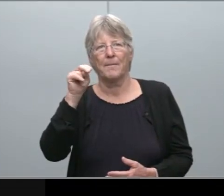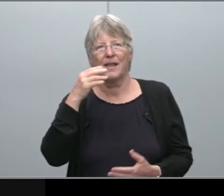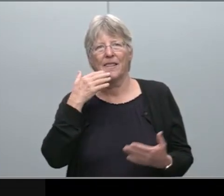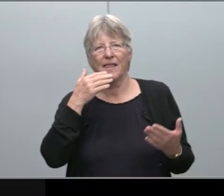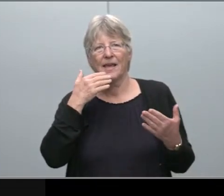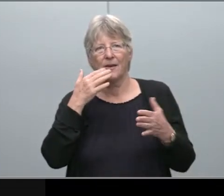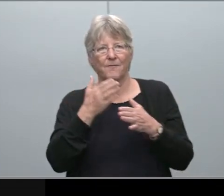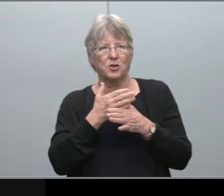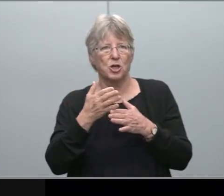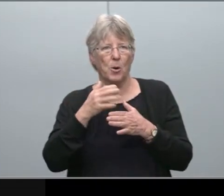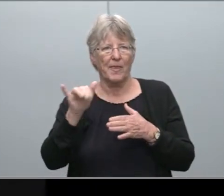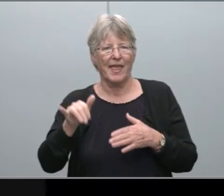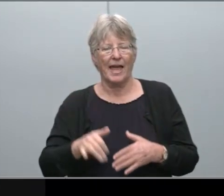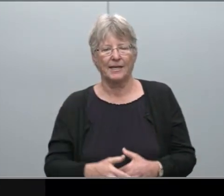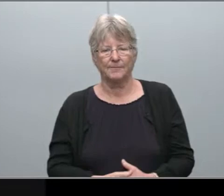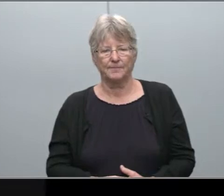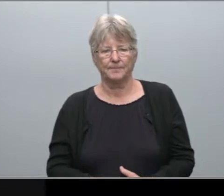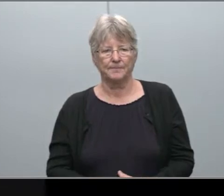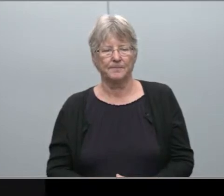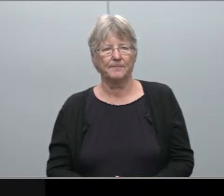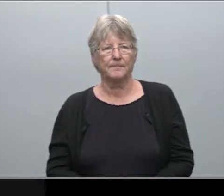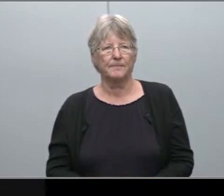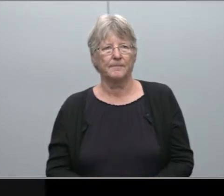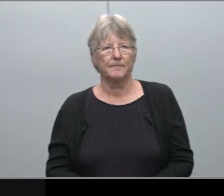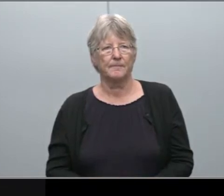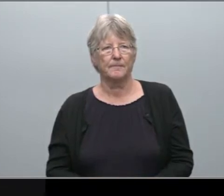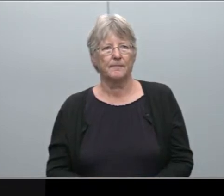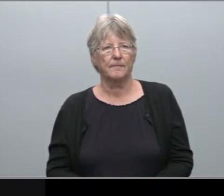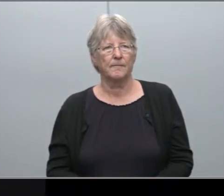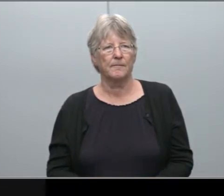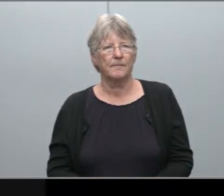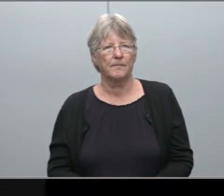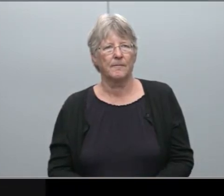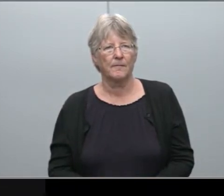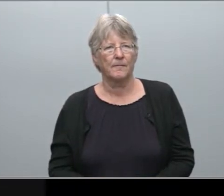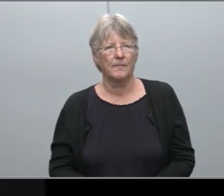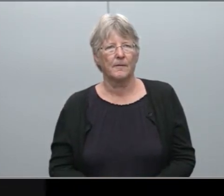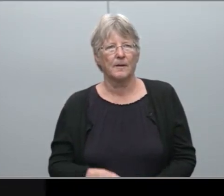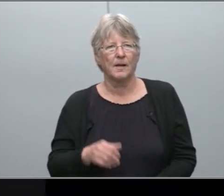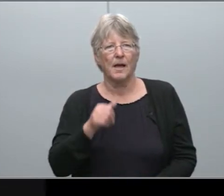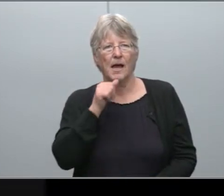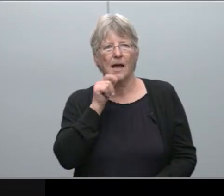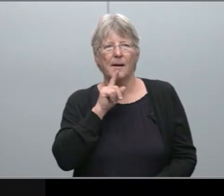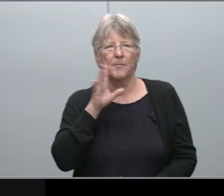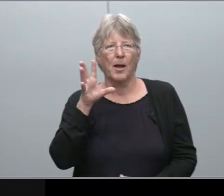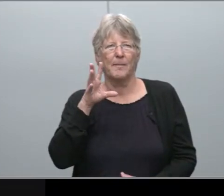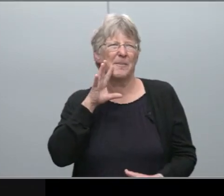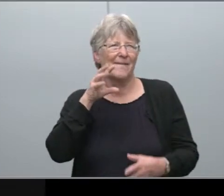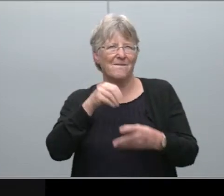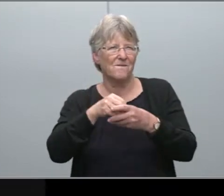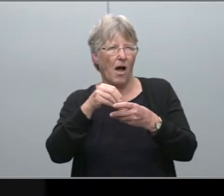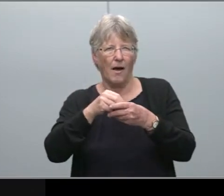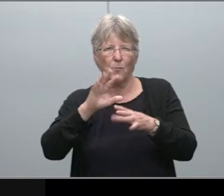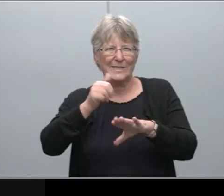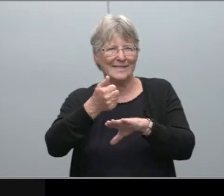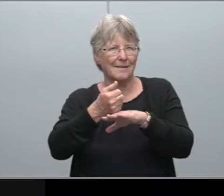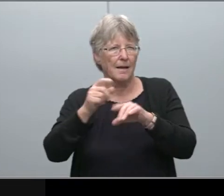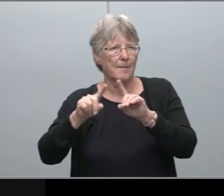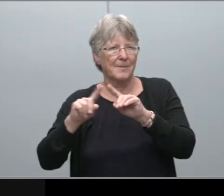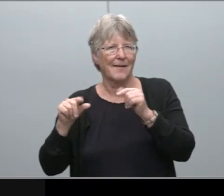You've got about 10, 15, like 13 minutes. Okay. So we'll be, this'll be our last one then.